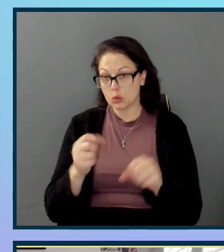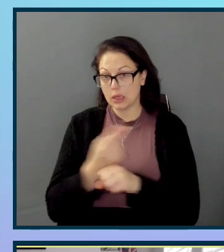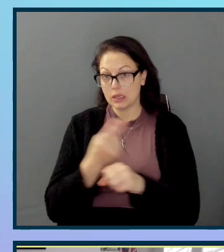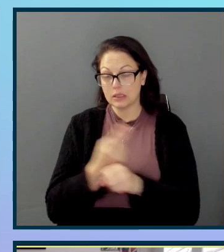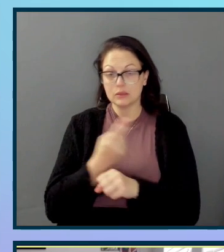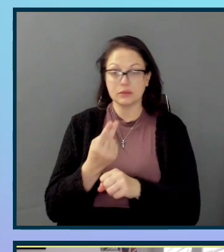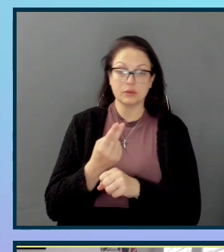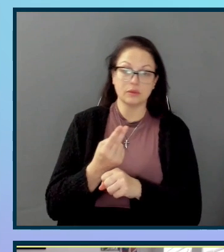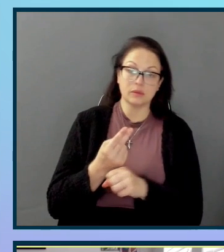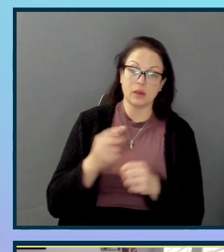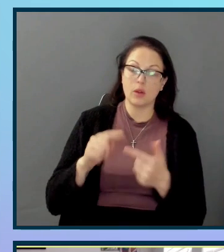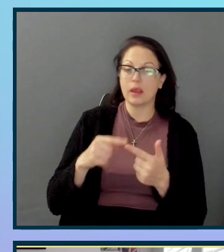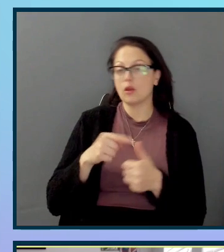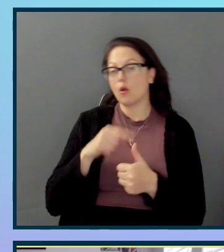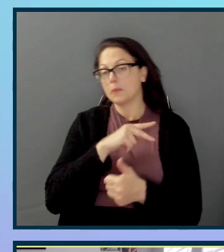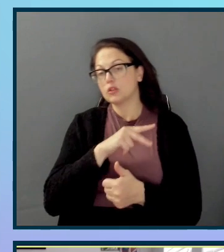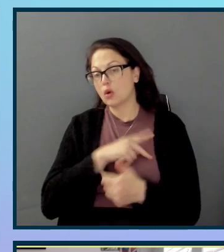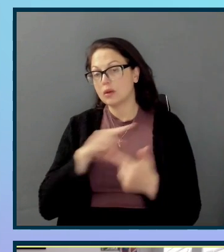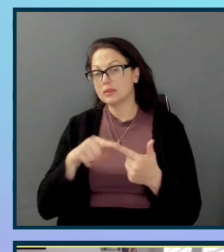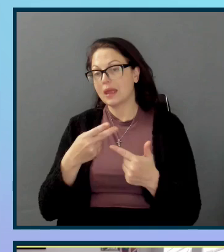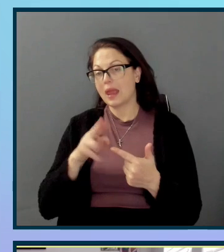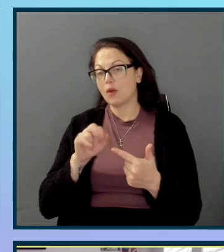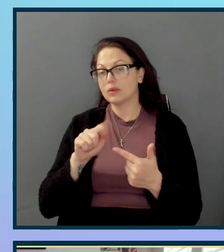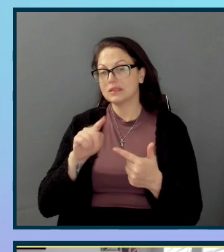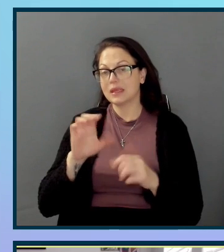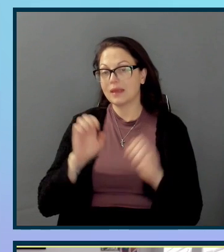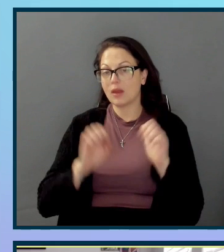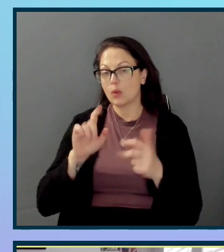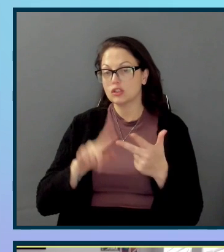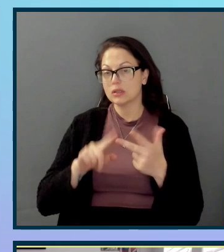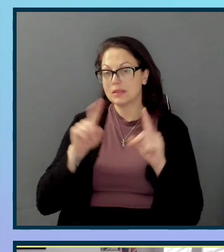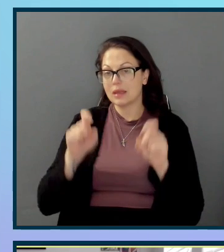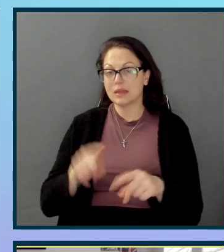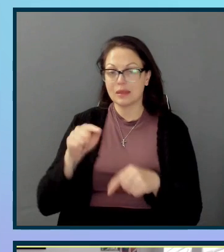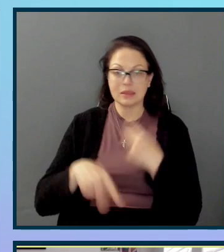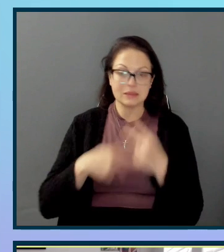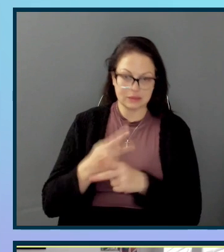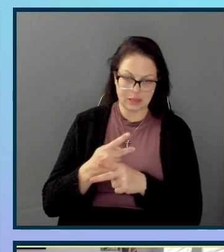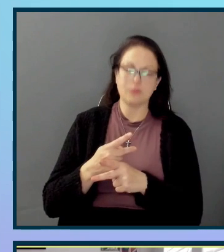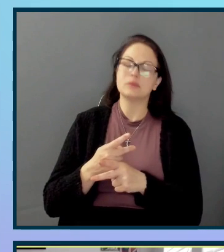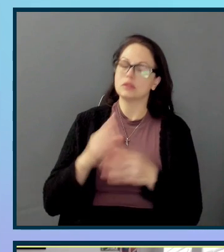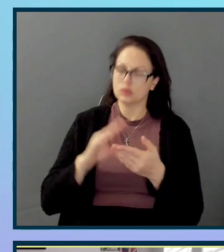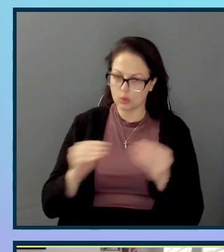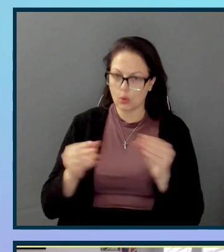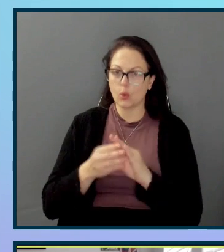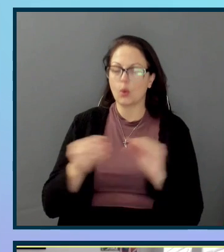in your heuristic evaluations, in your testing. These kinds of stories can give you ideas of some of the things to maybe consider.